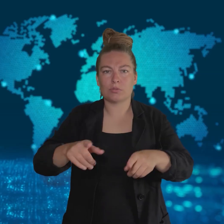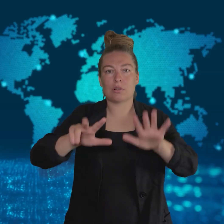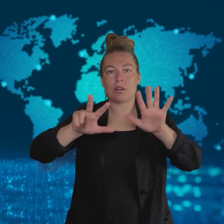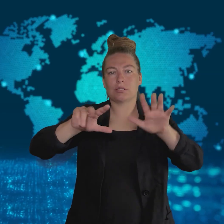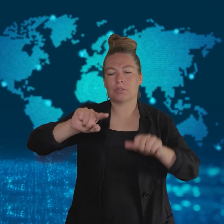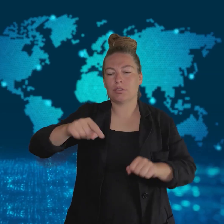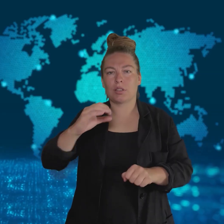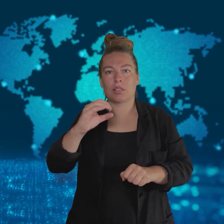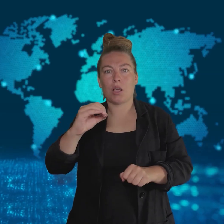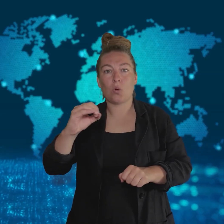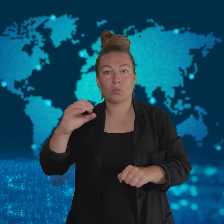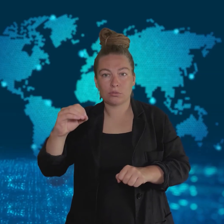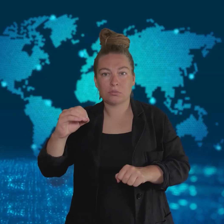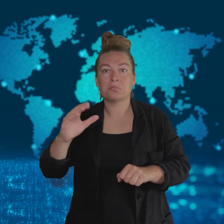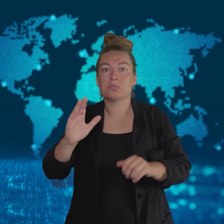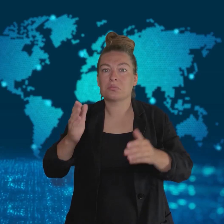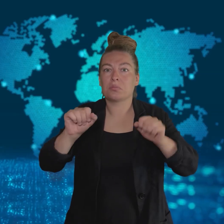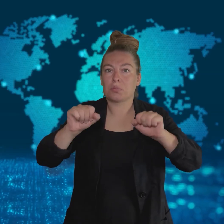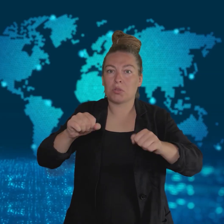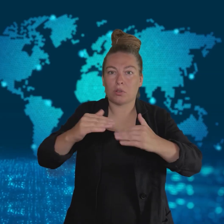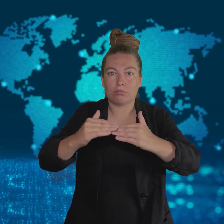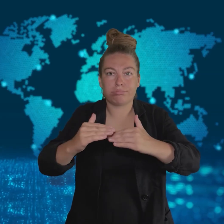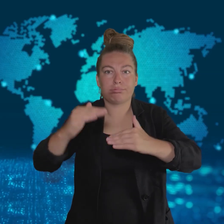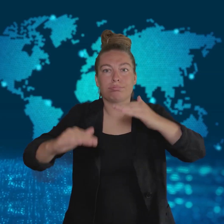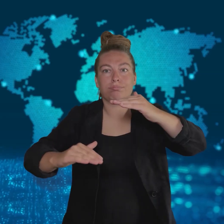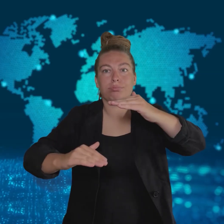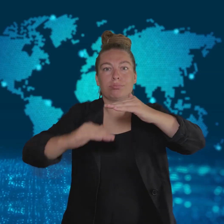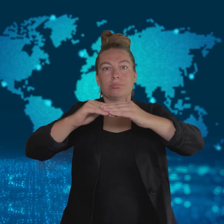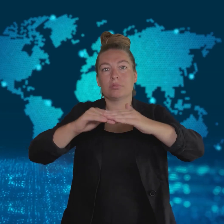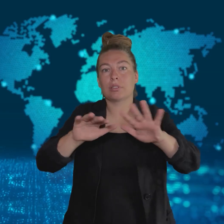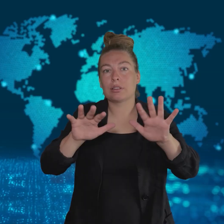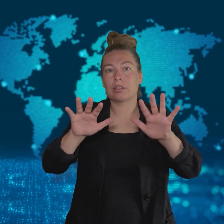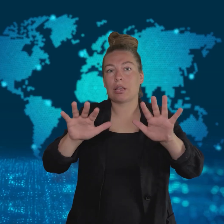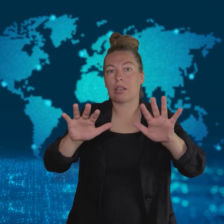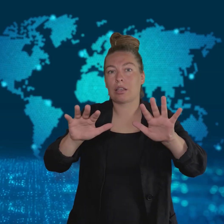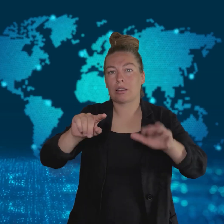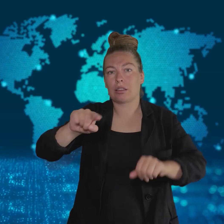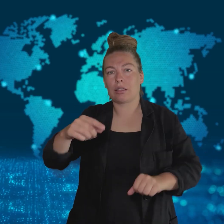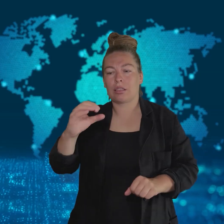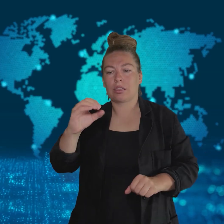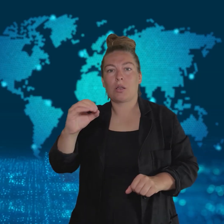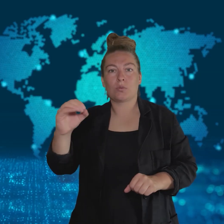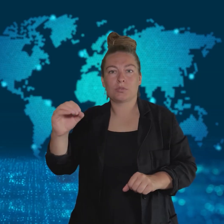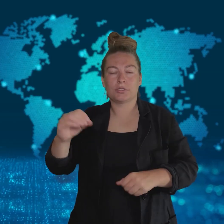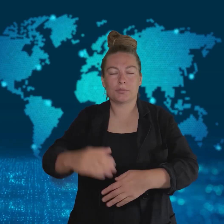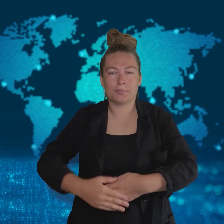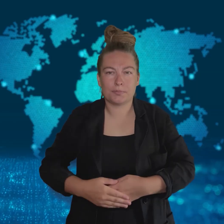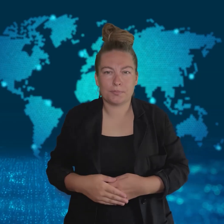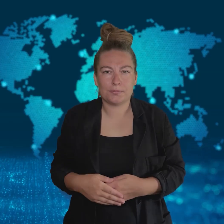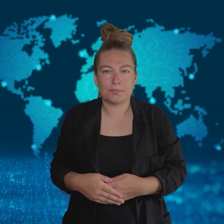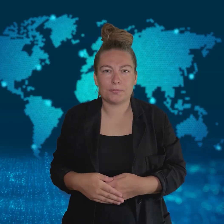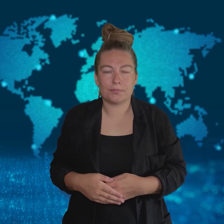It may rise to 10,000.